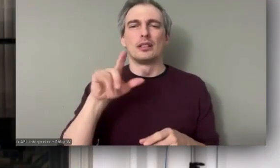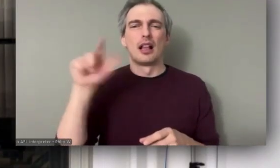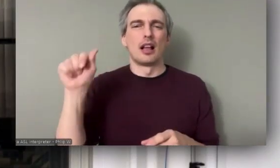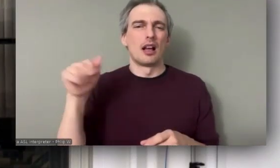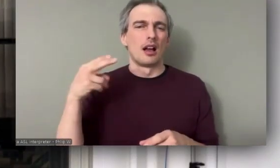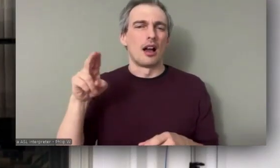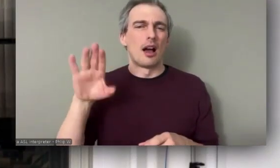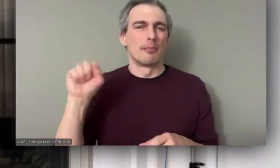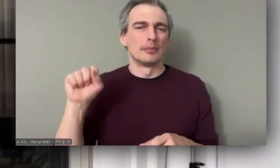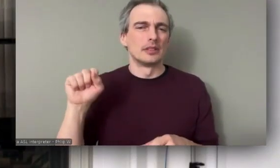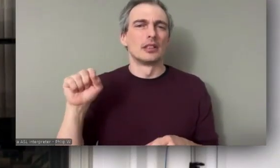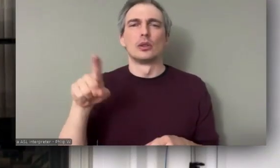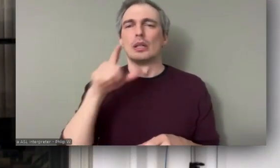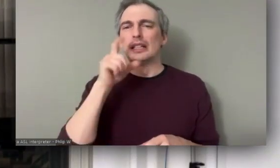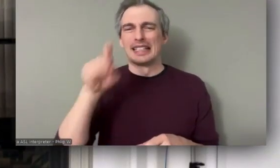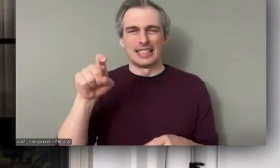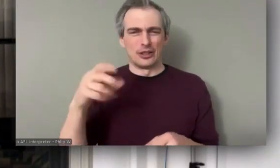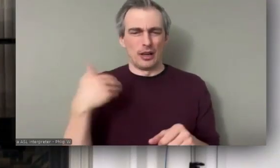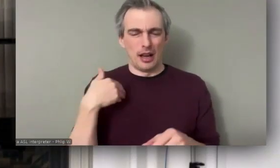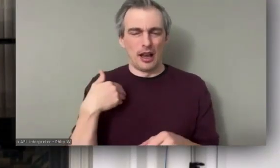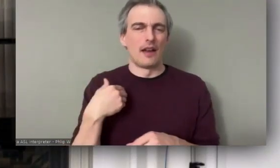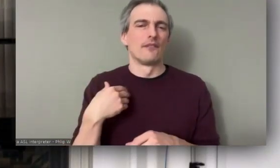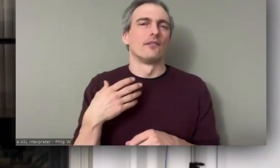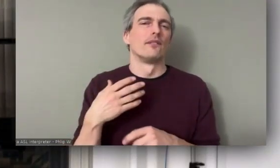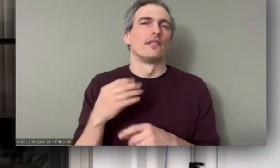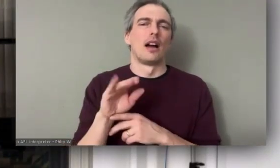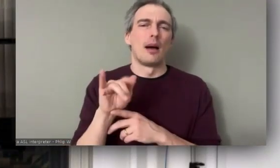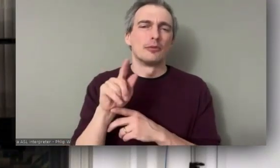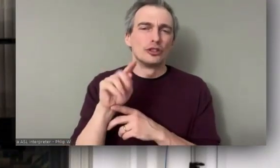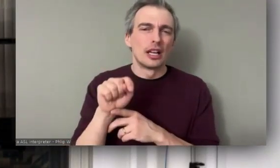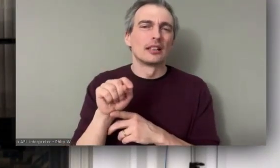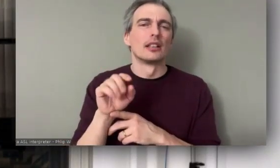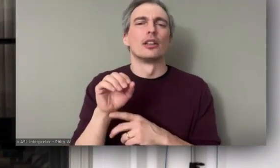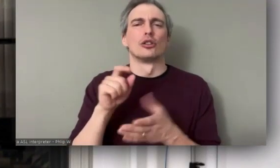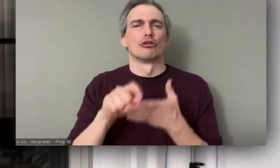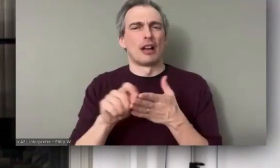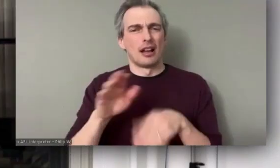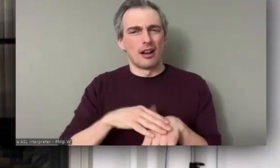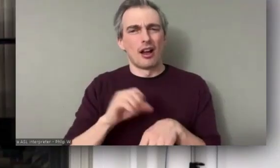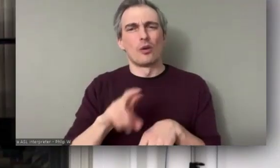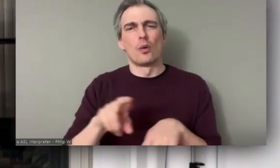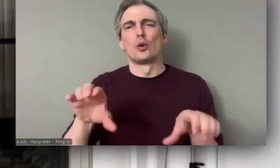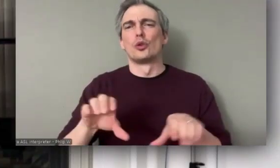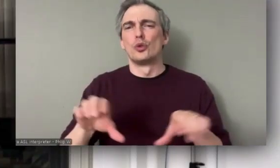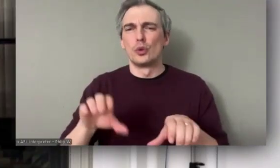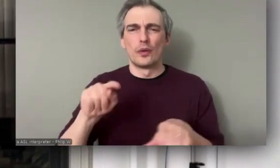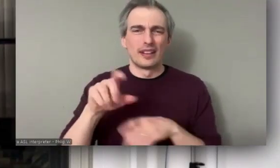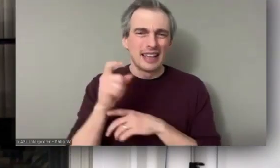an object to sort of write on or do the text. They actually had a text chat in addition to the world.